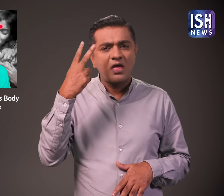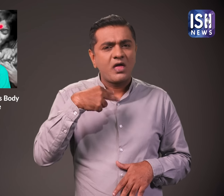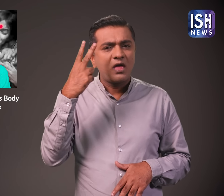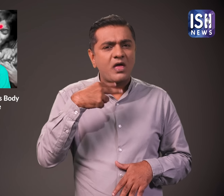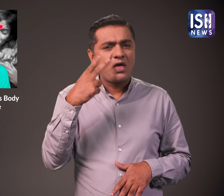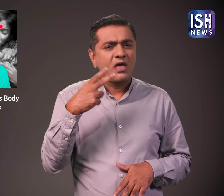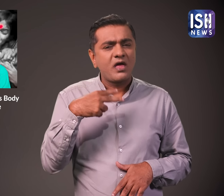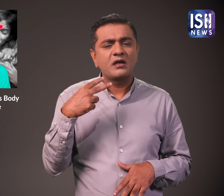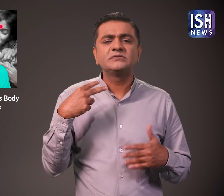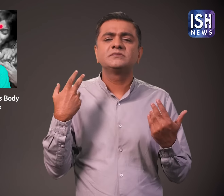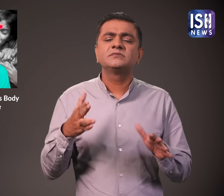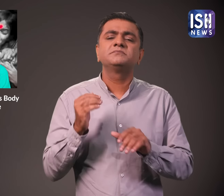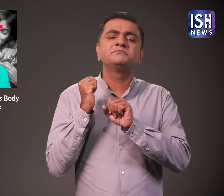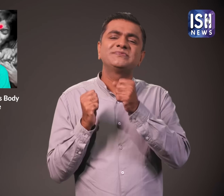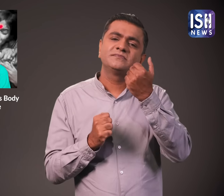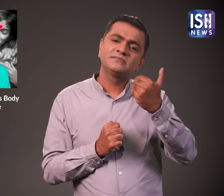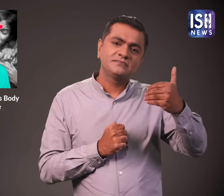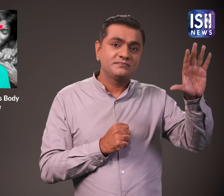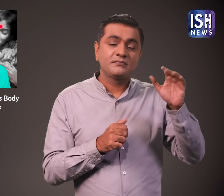She cried uncontrollably as Saksham’s body was taken for the funeral.